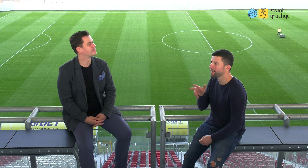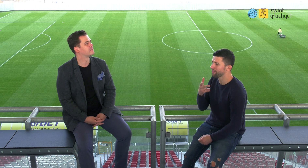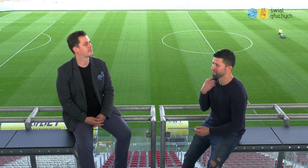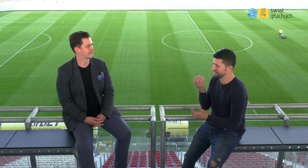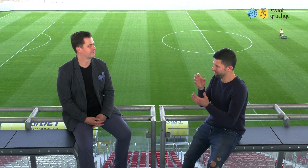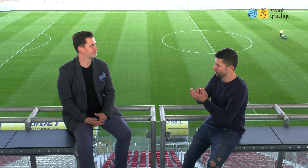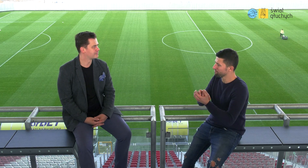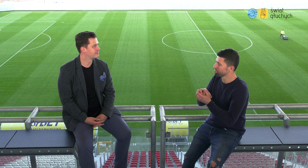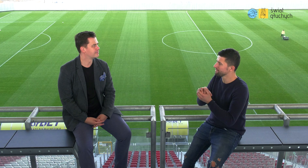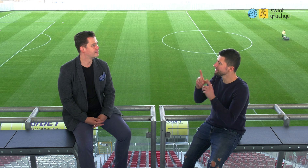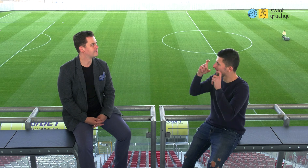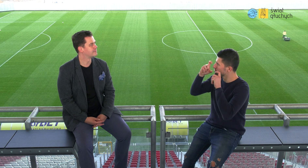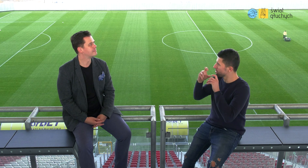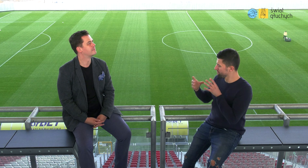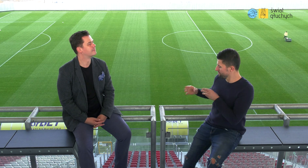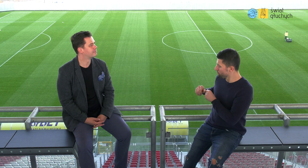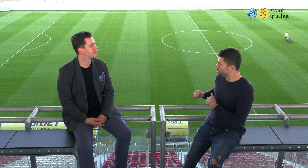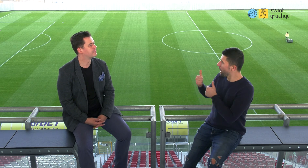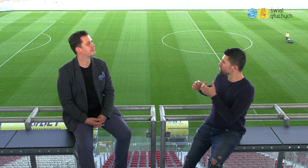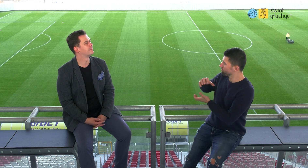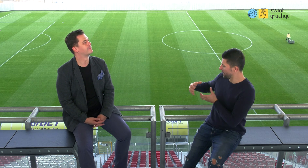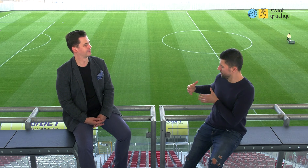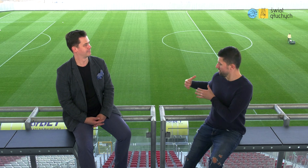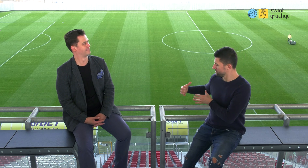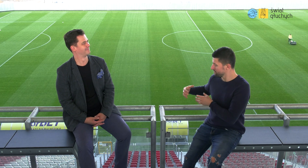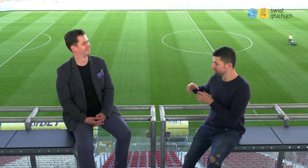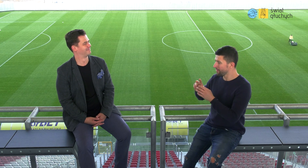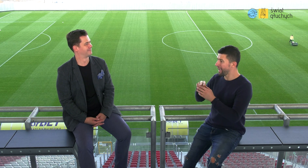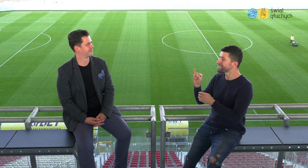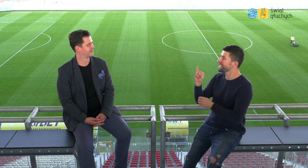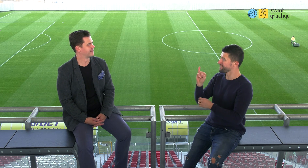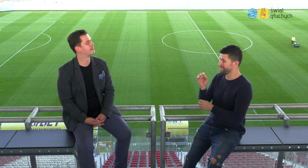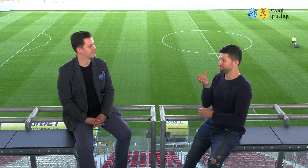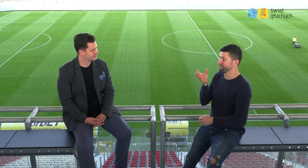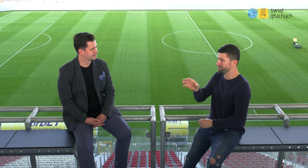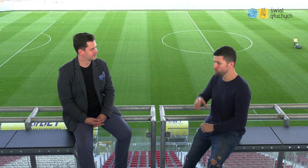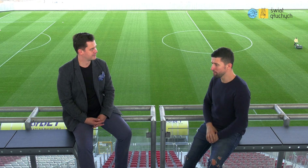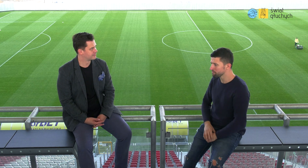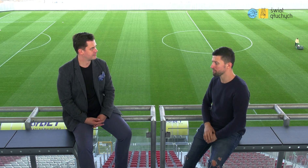When I posted a picture with the World Cup on Instagram,